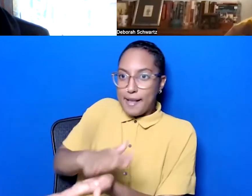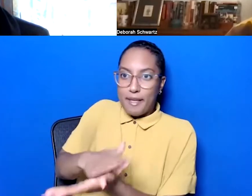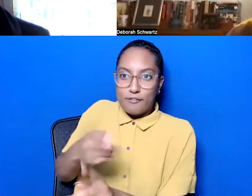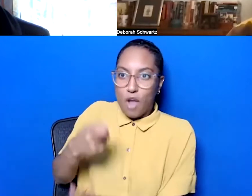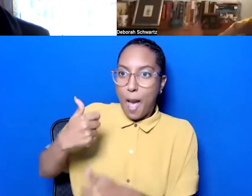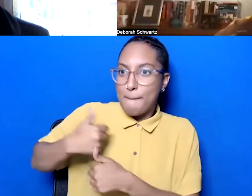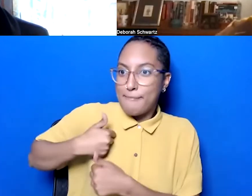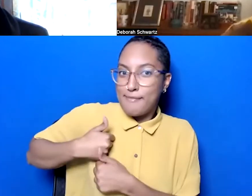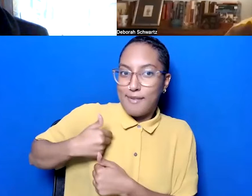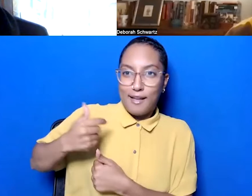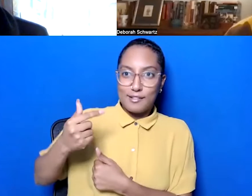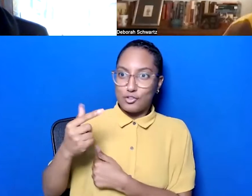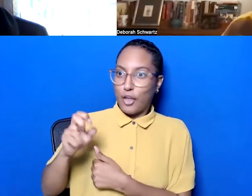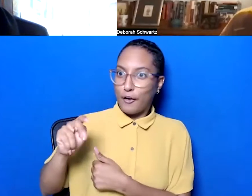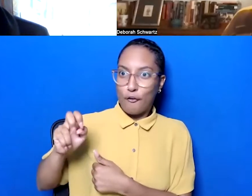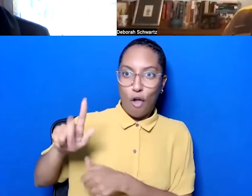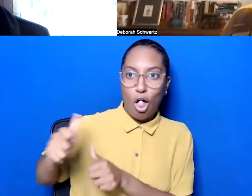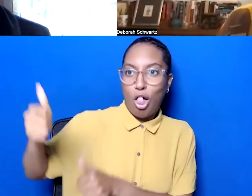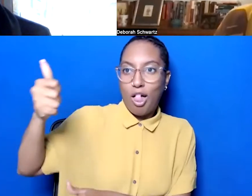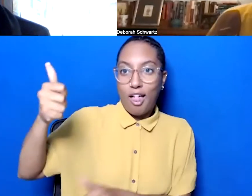Or the DNA from Sally Hemmings' descendants. Right, right, so